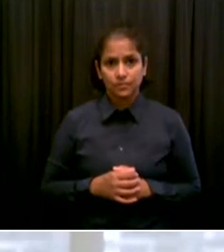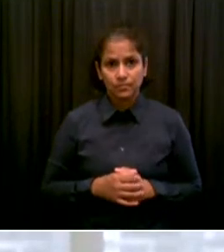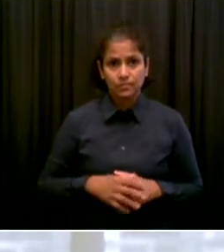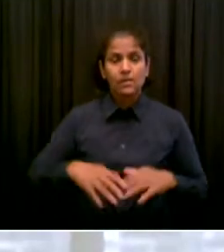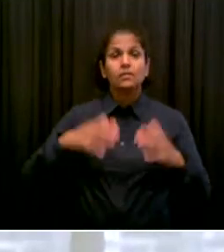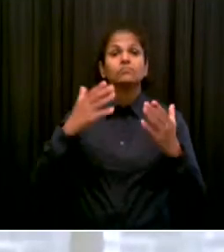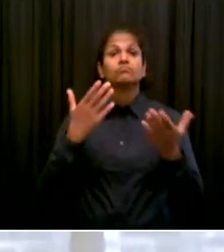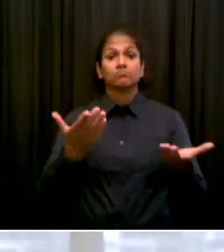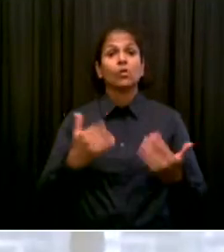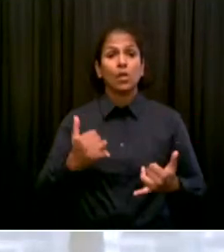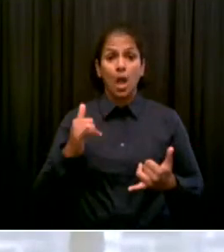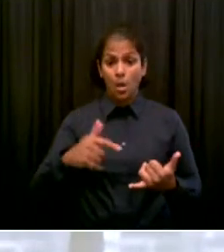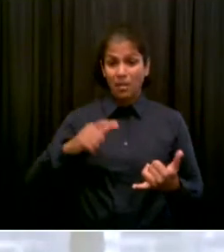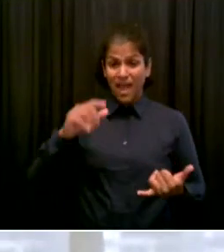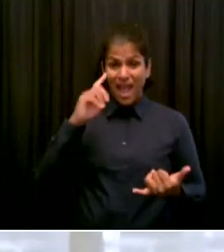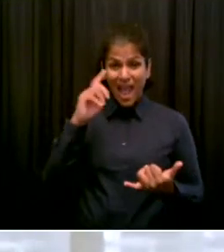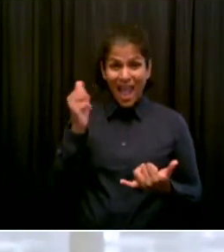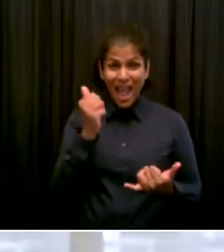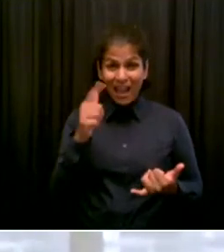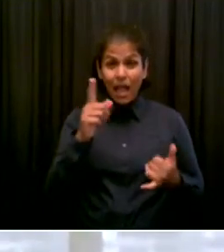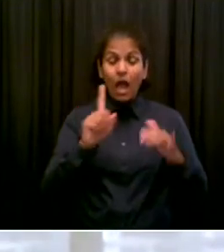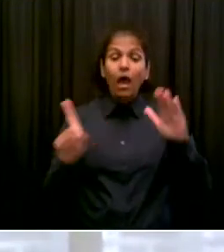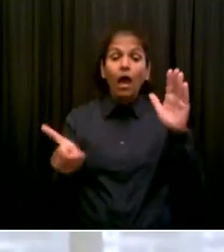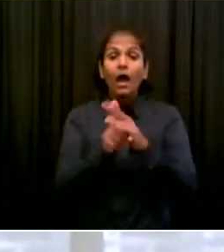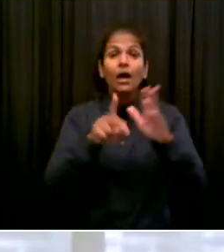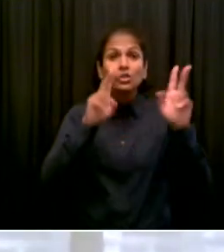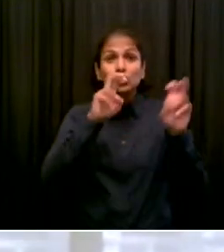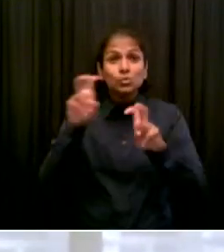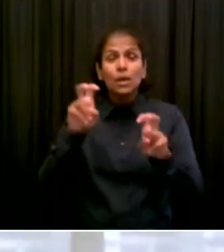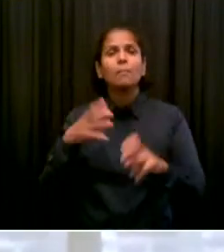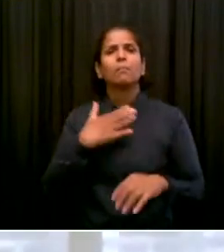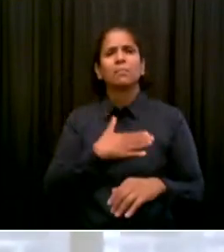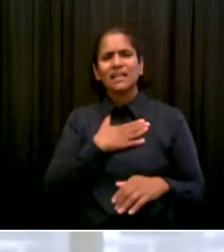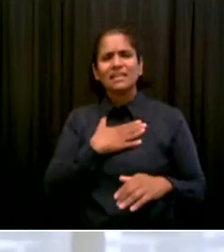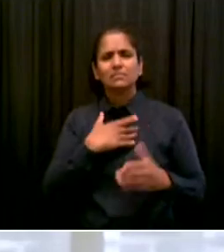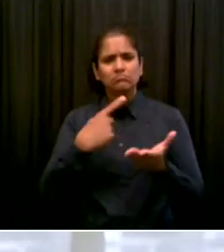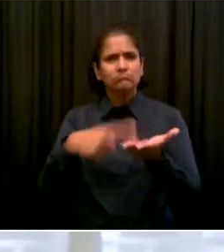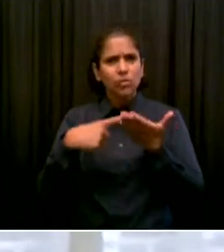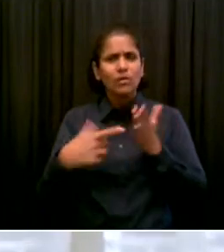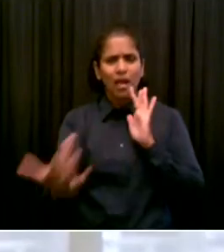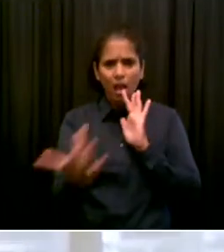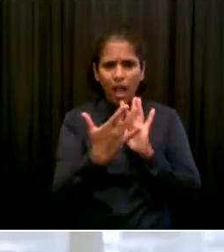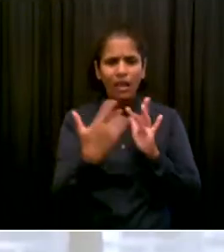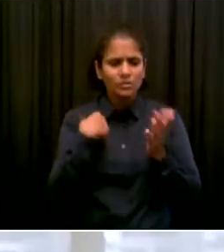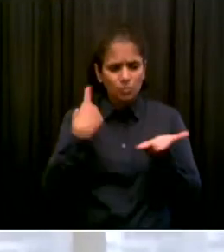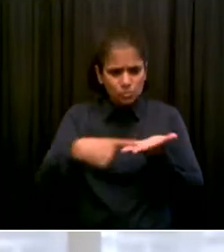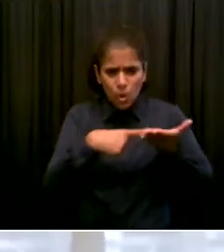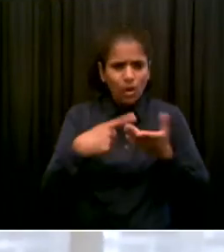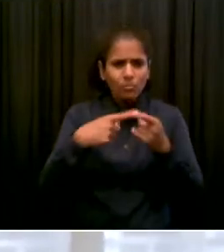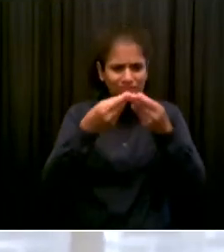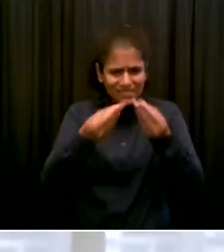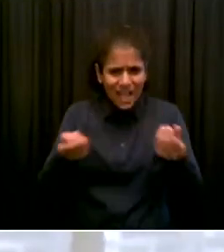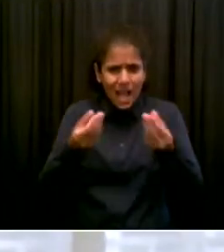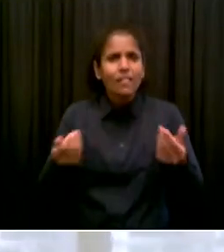TAKEN CARE OF TODAY.